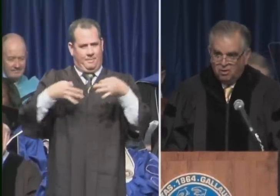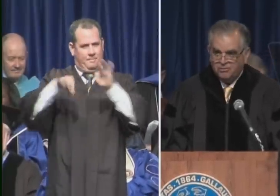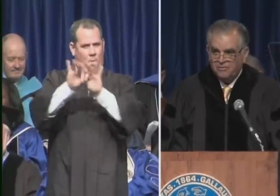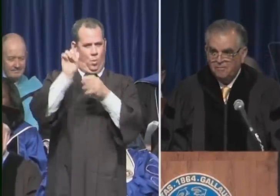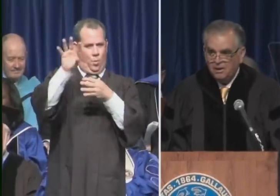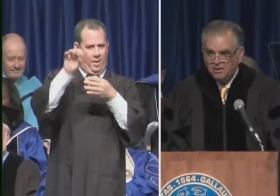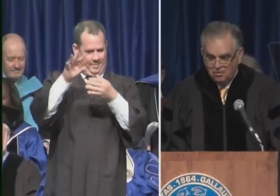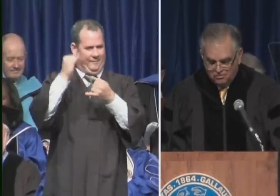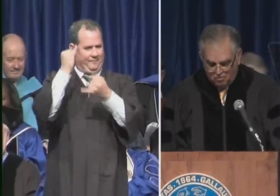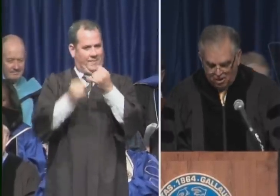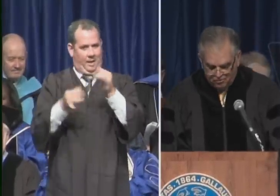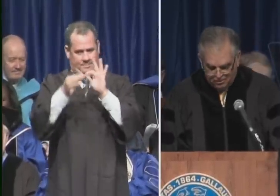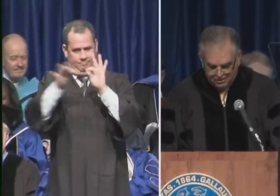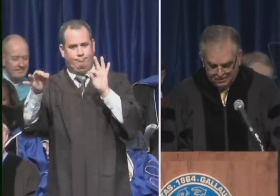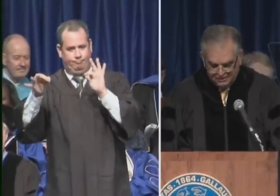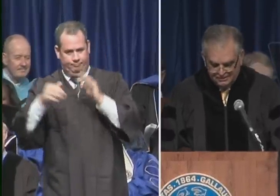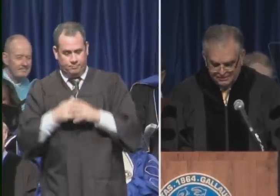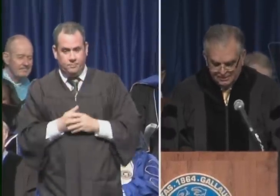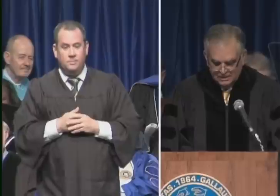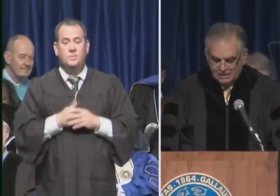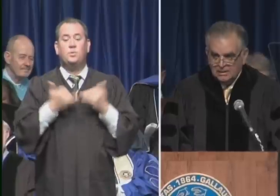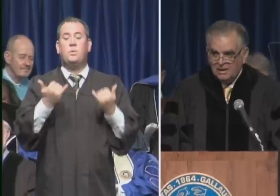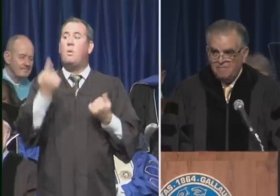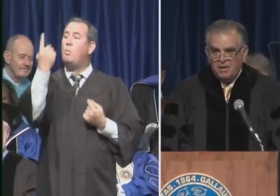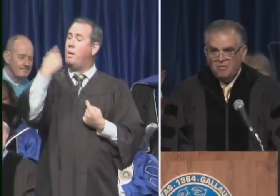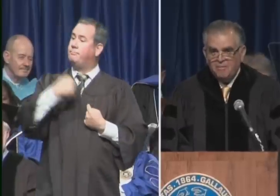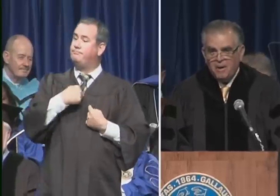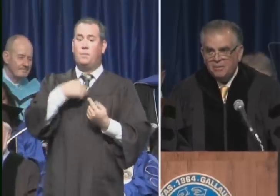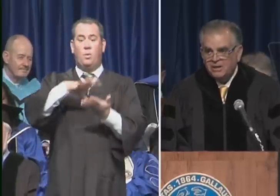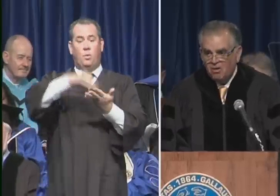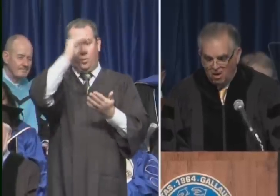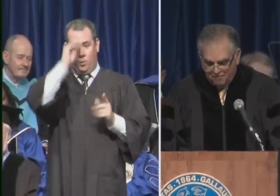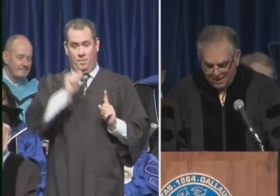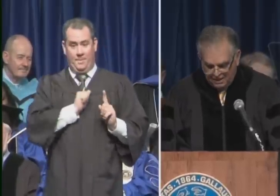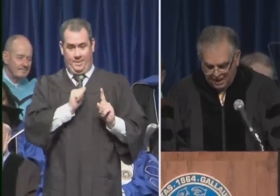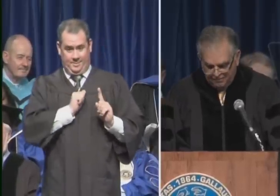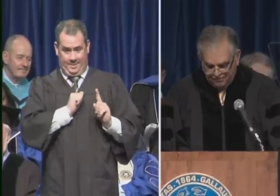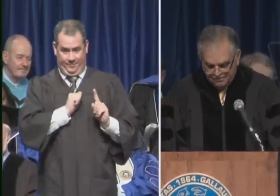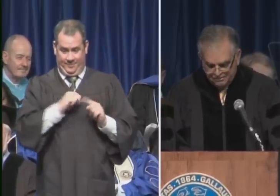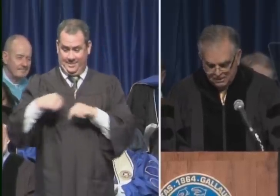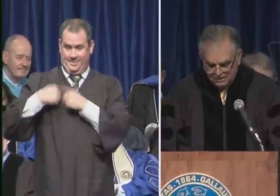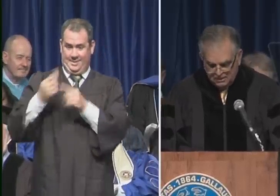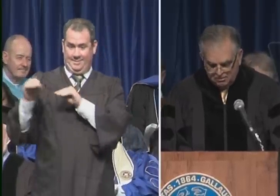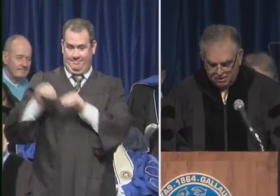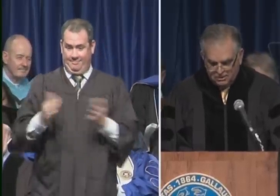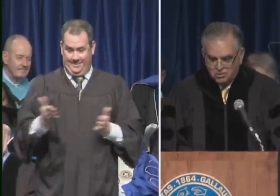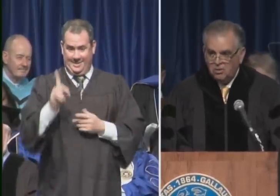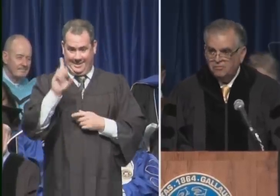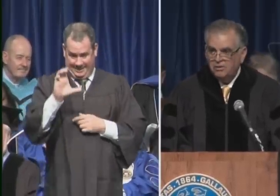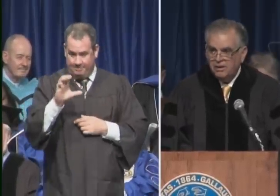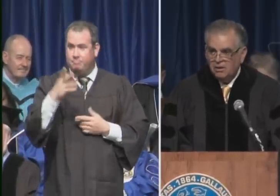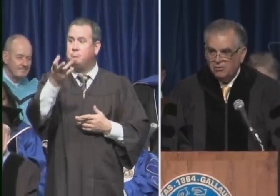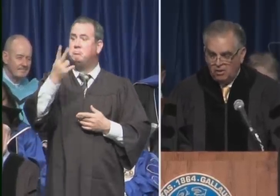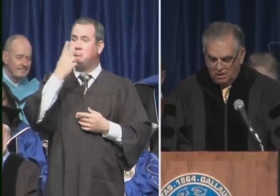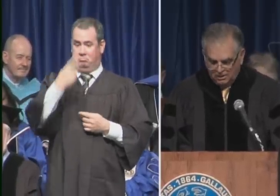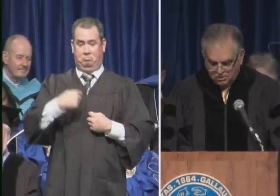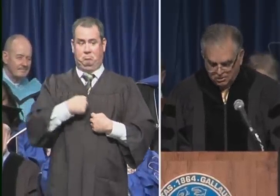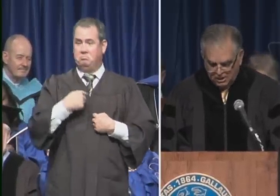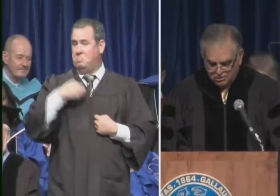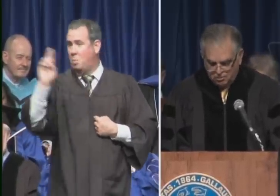of many years in Washington. I've been a Republican all my life: When I served in the Illinois legislature,